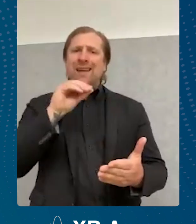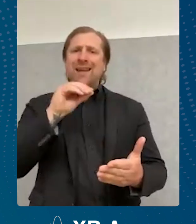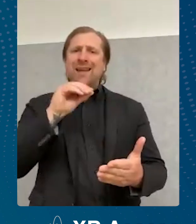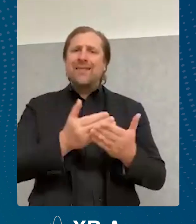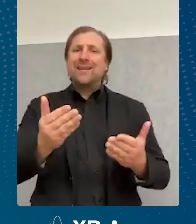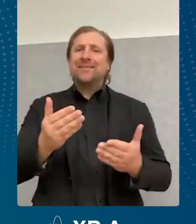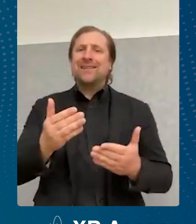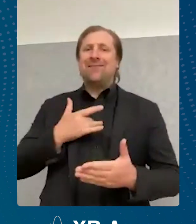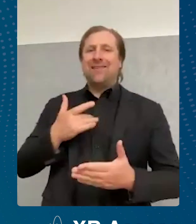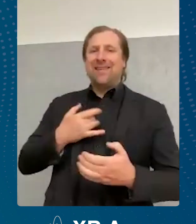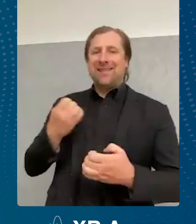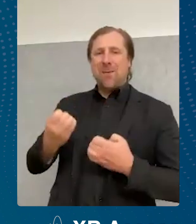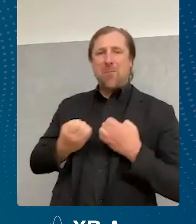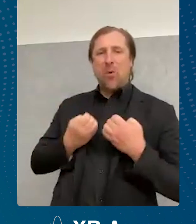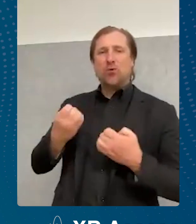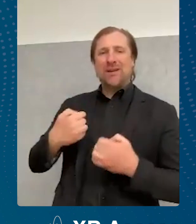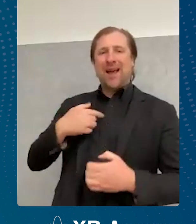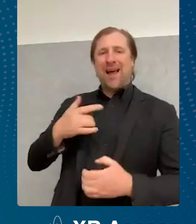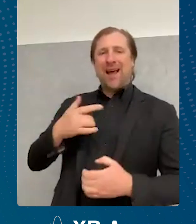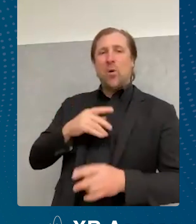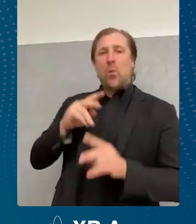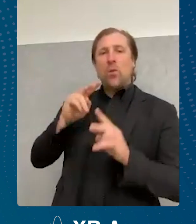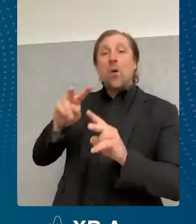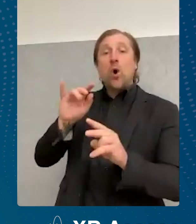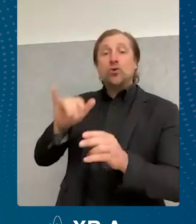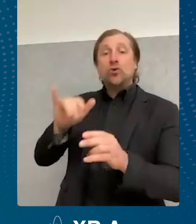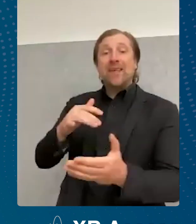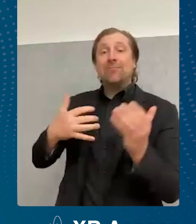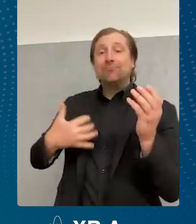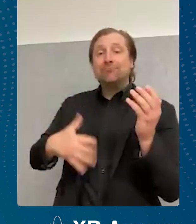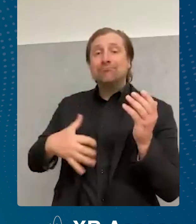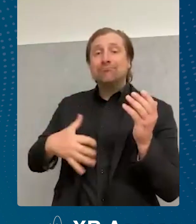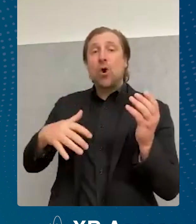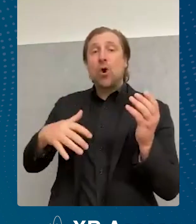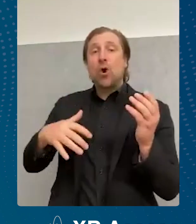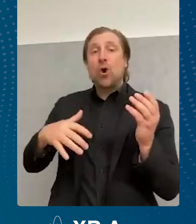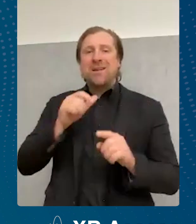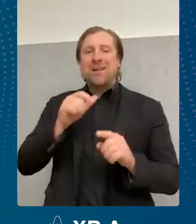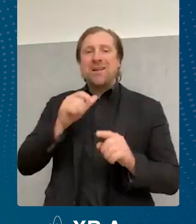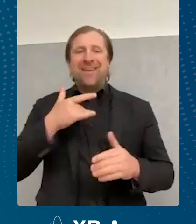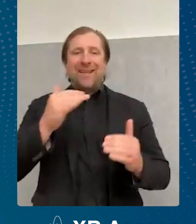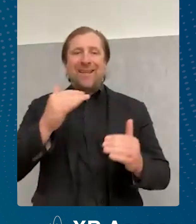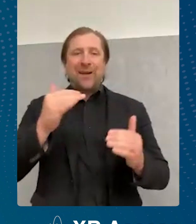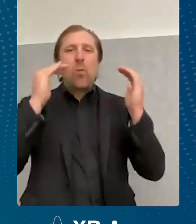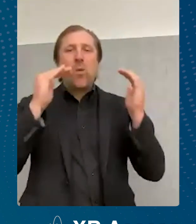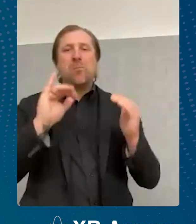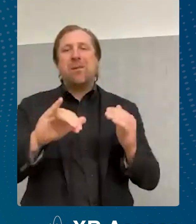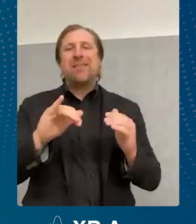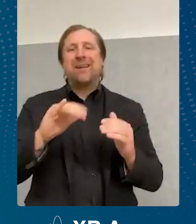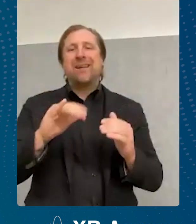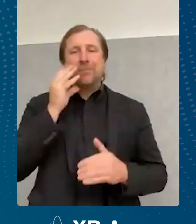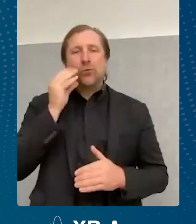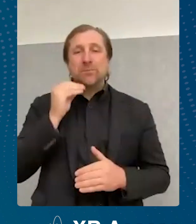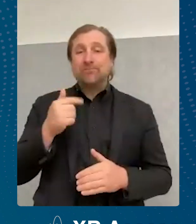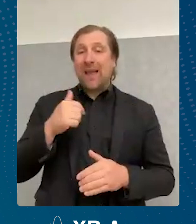during the concert, but also not overwhelmed during the experience. I also try to apply intuitive learning,